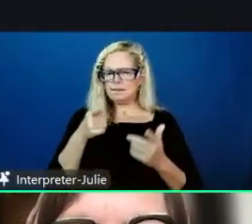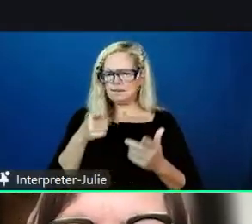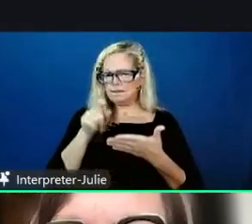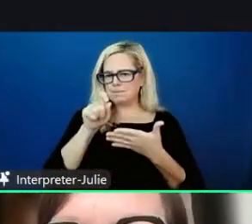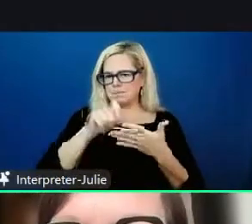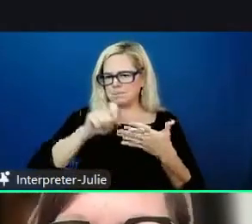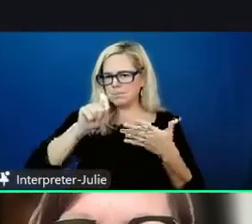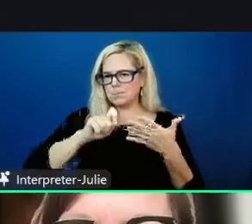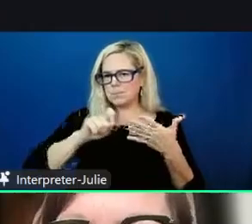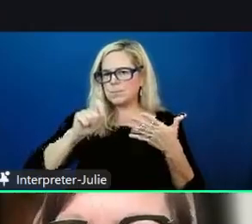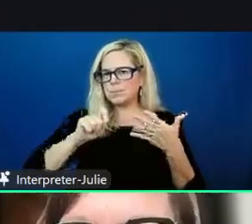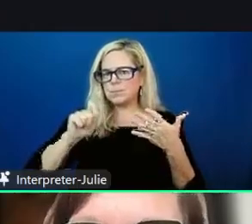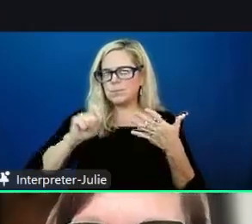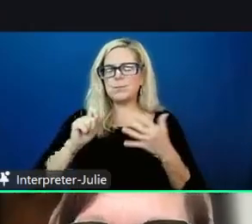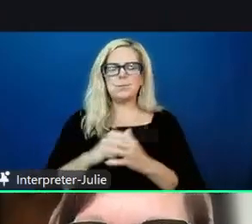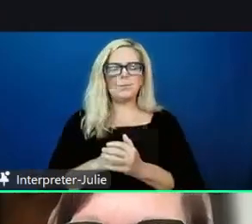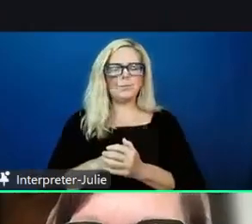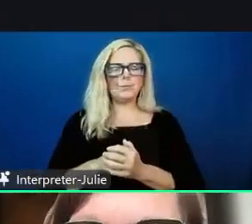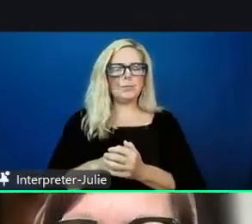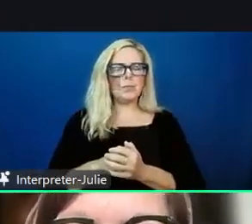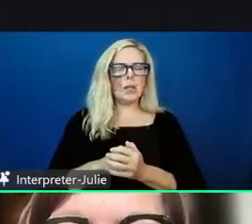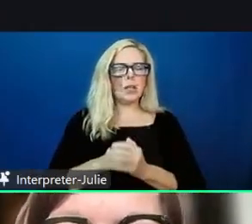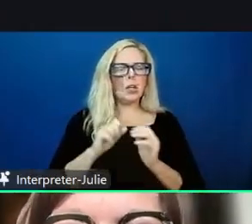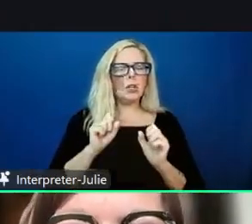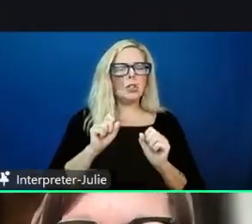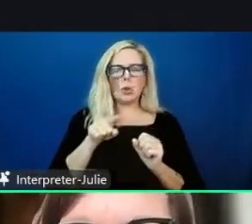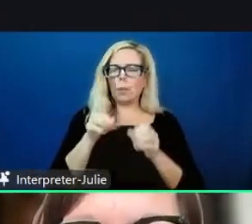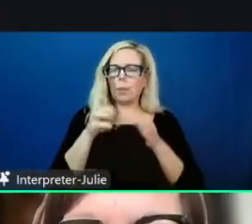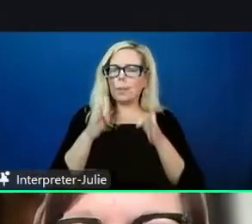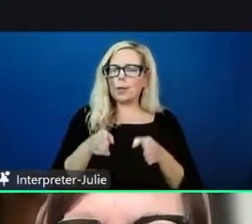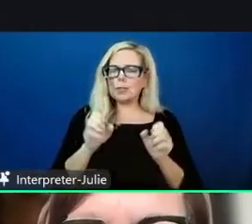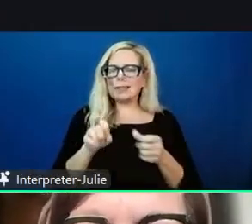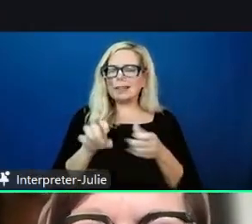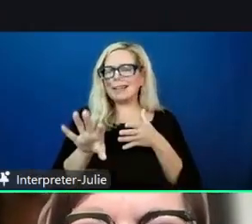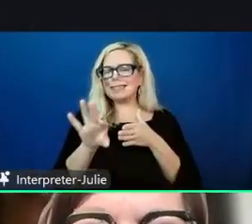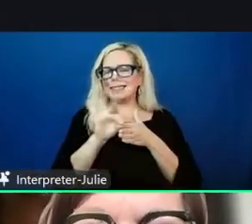including. And so you can kind of select A, I do this frequently, B,